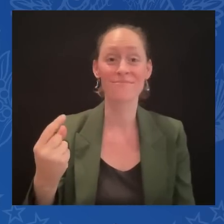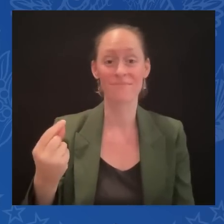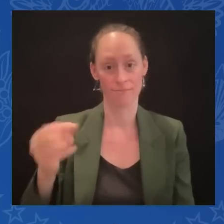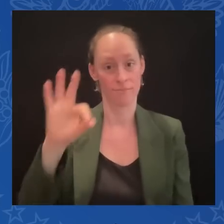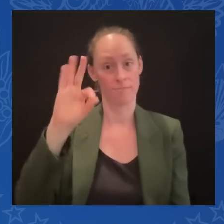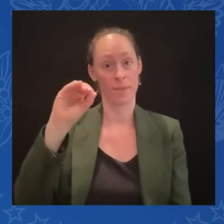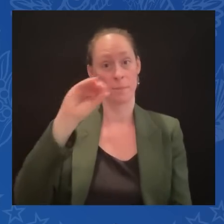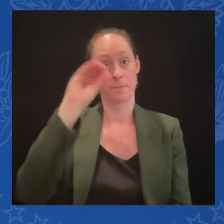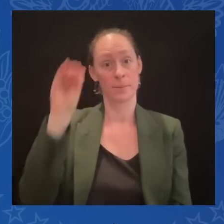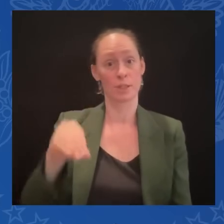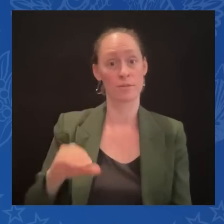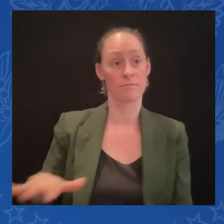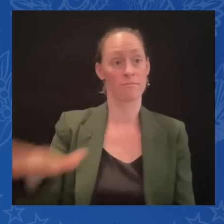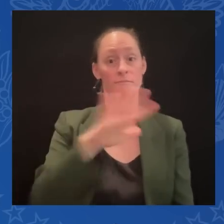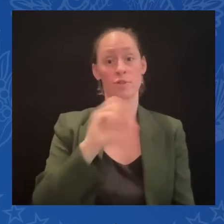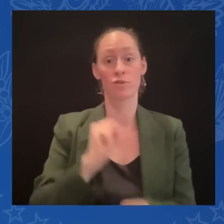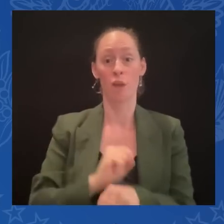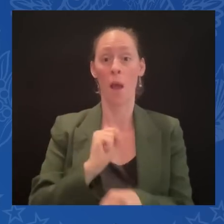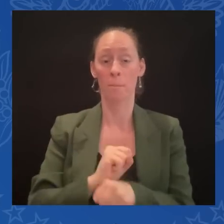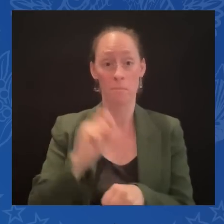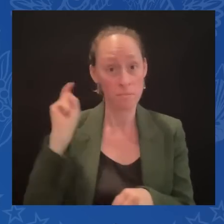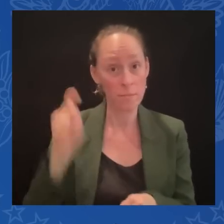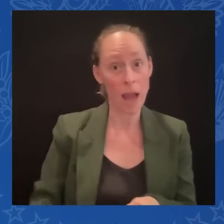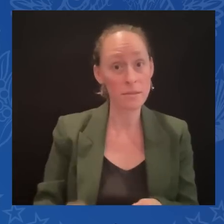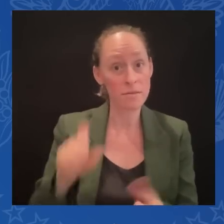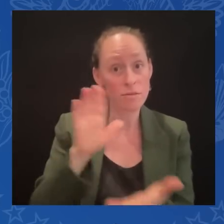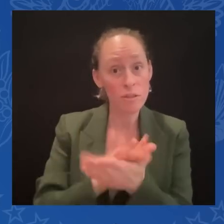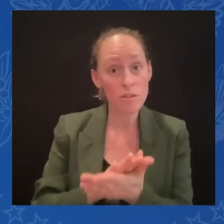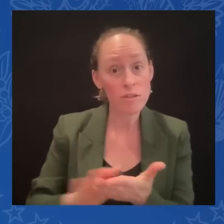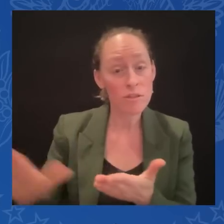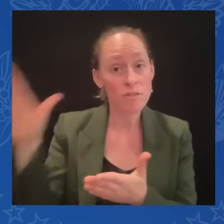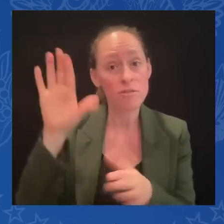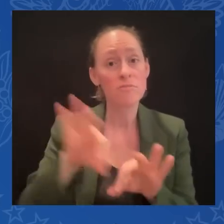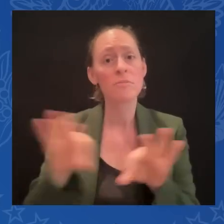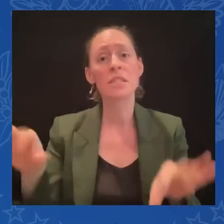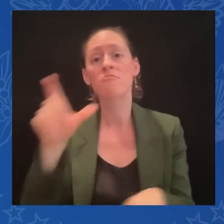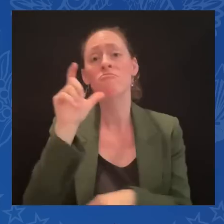And Flex is working with Midlands Tech- -- Tech- -- Midlands Technical College in Columbia